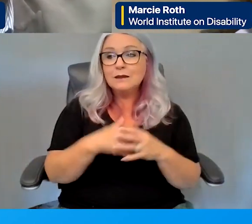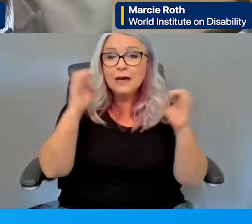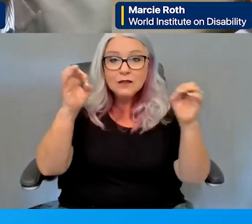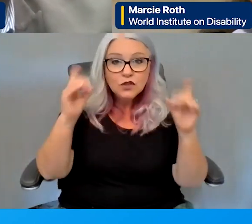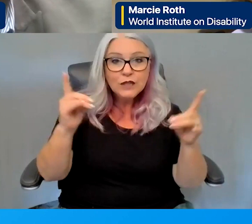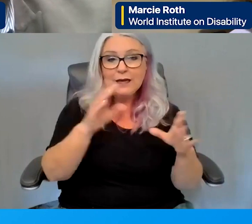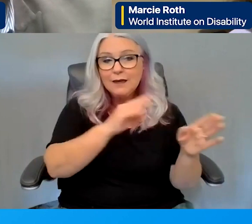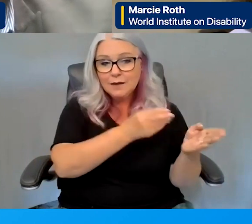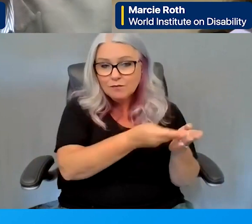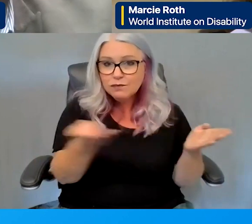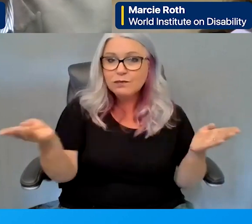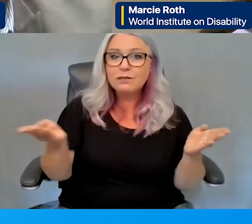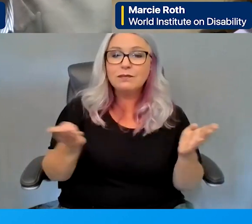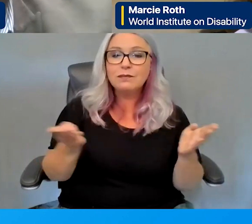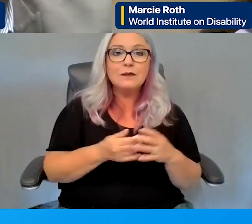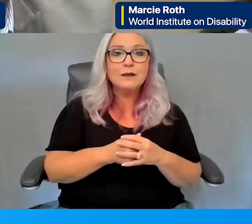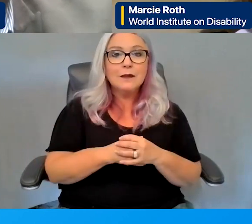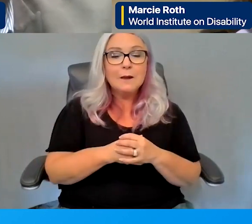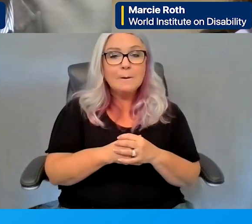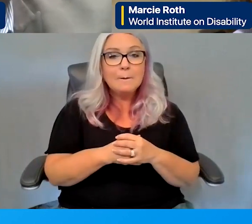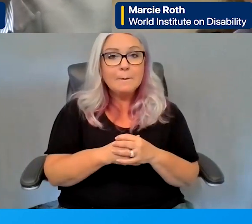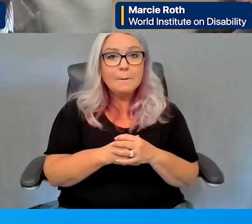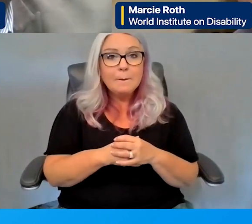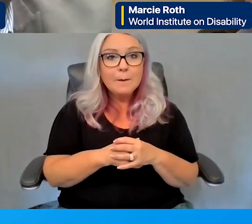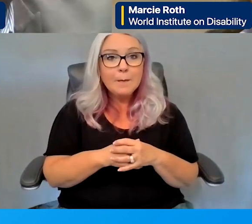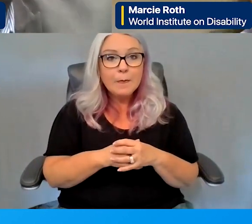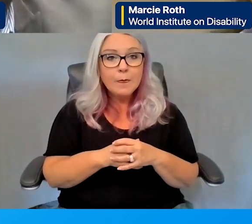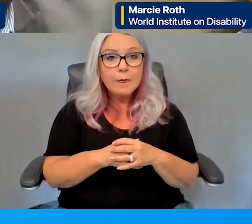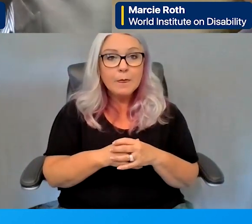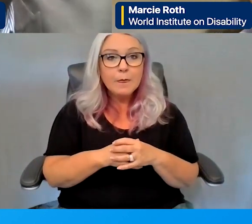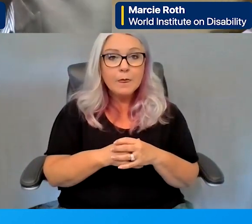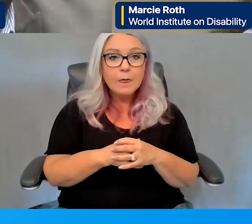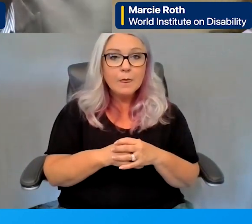you know, there is not a need